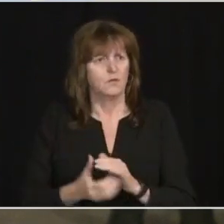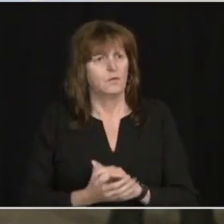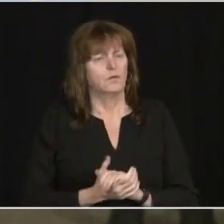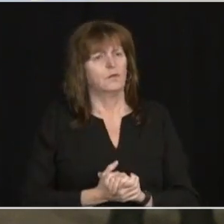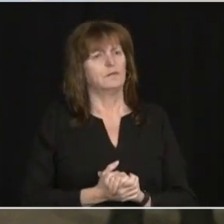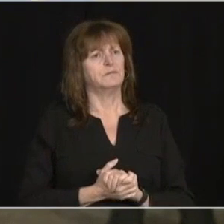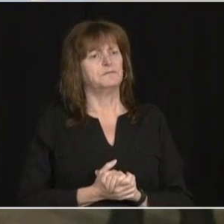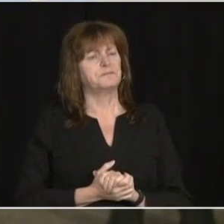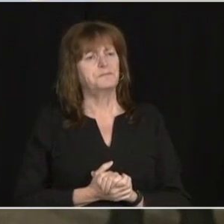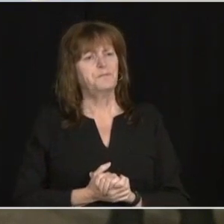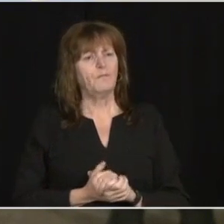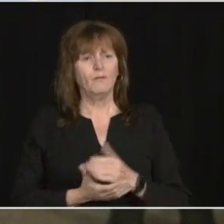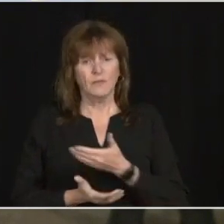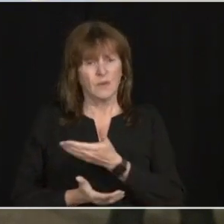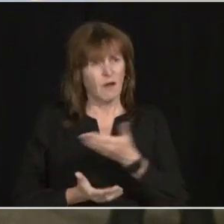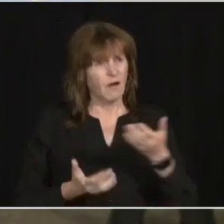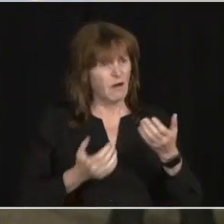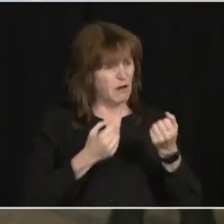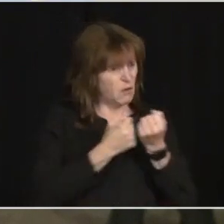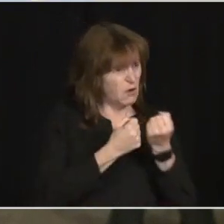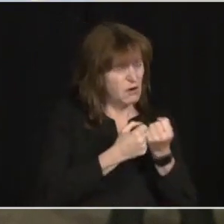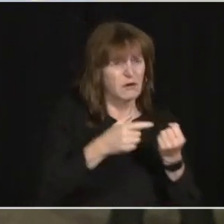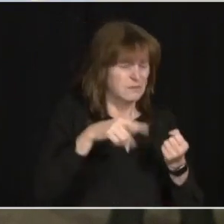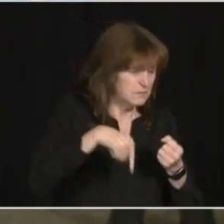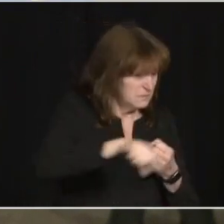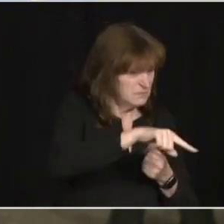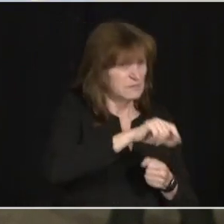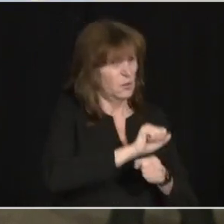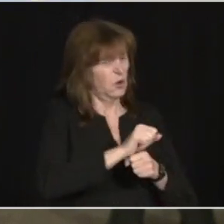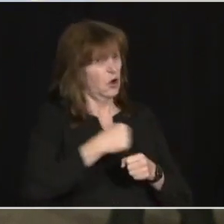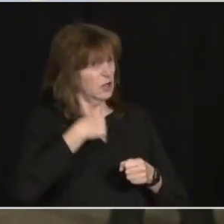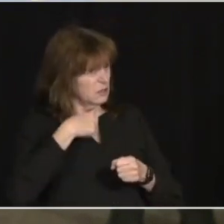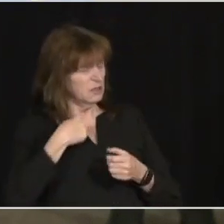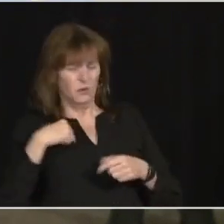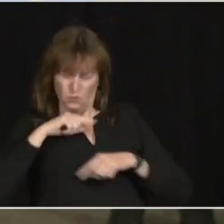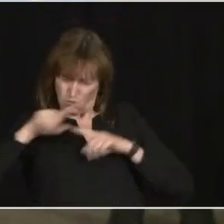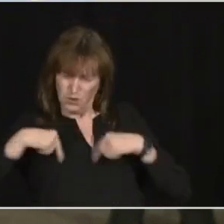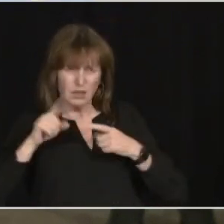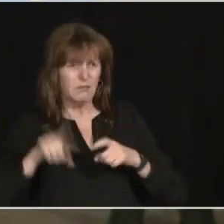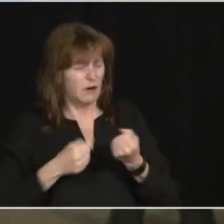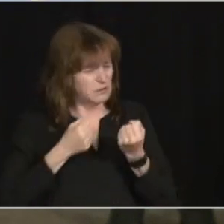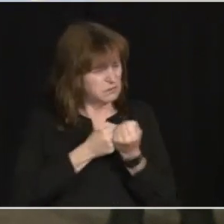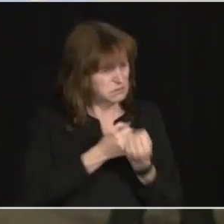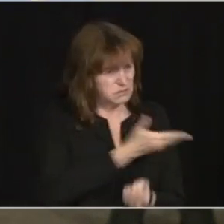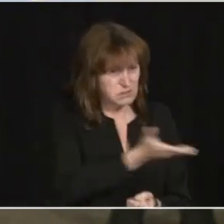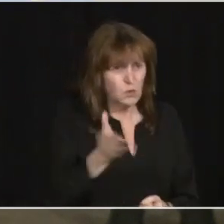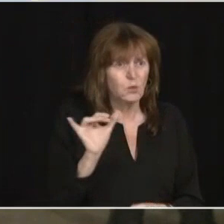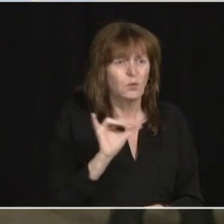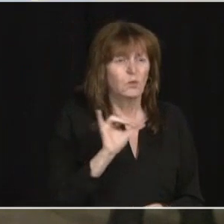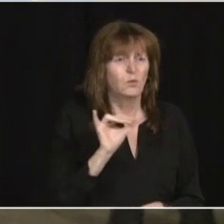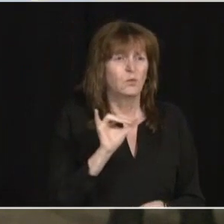and we need to have theirs. That's why last night I issued an emergency order